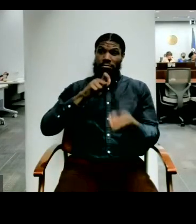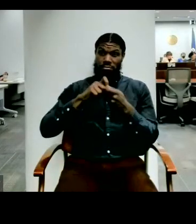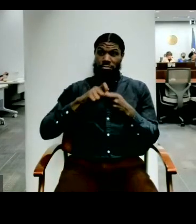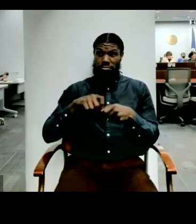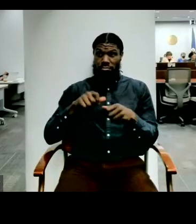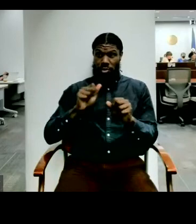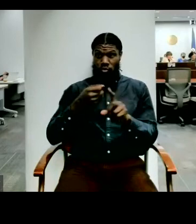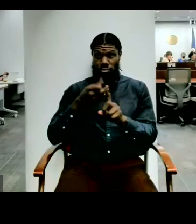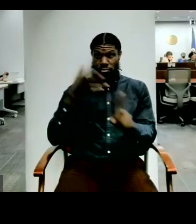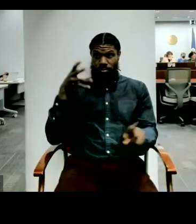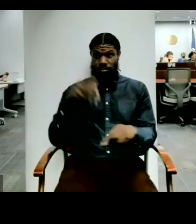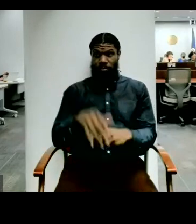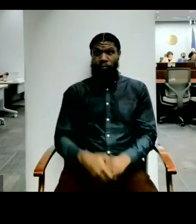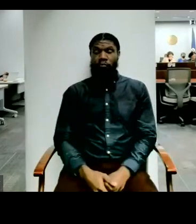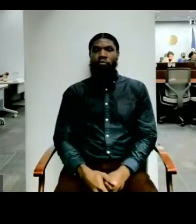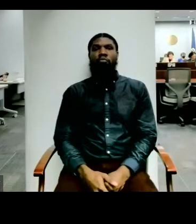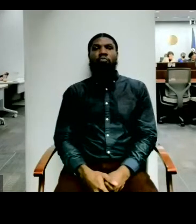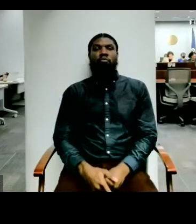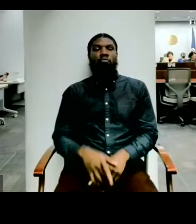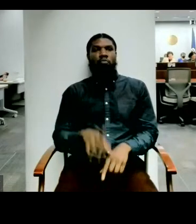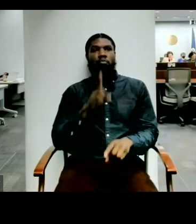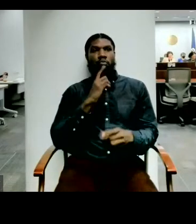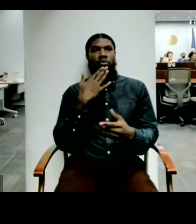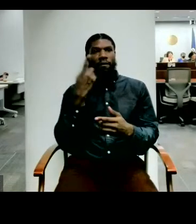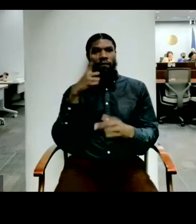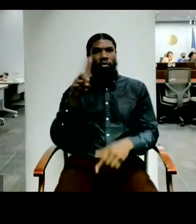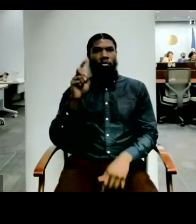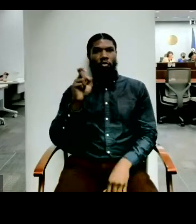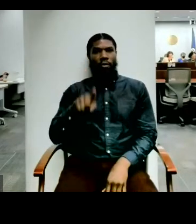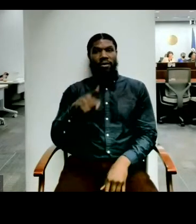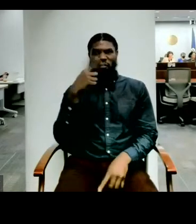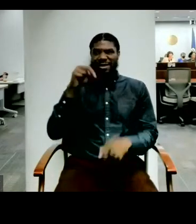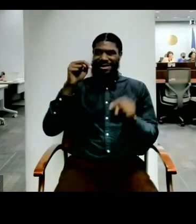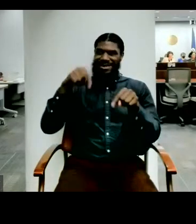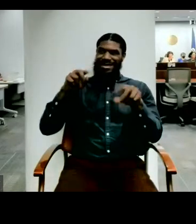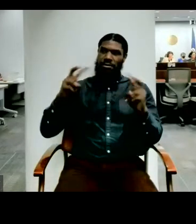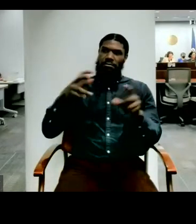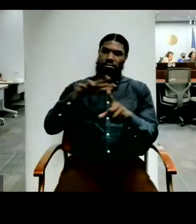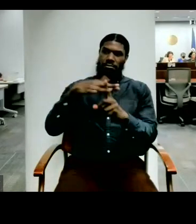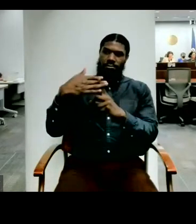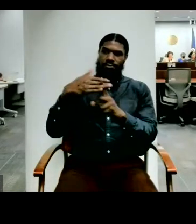Well thank you for the question, you know, in this context um, you know,